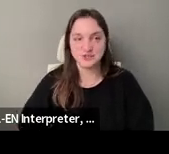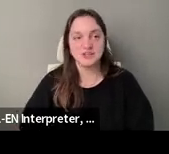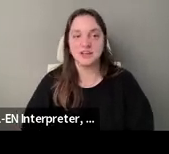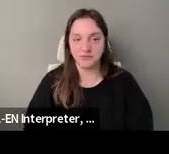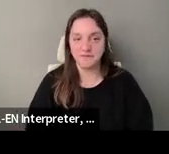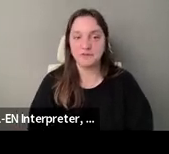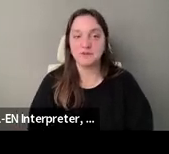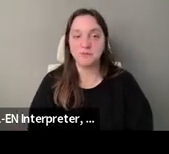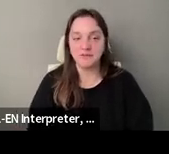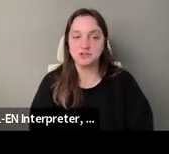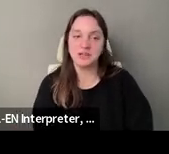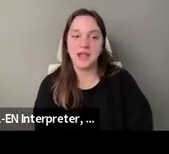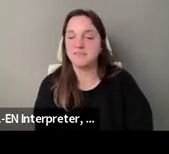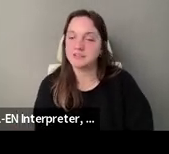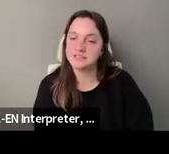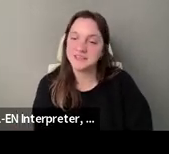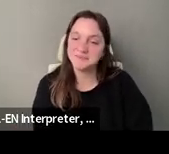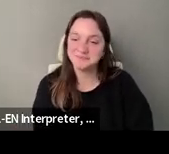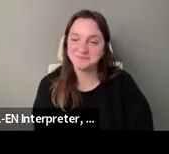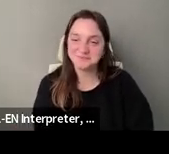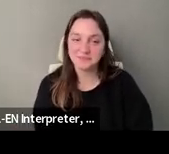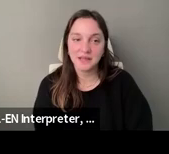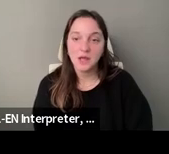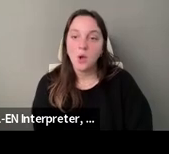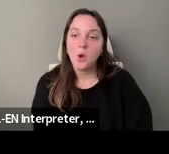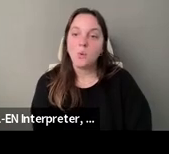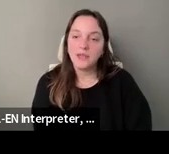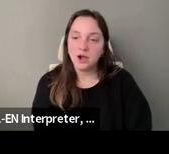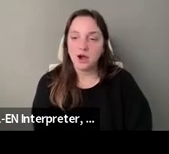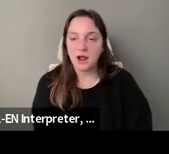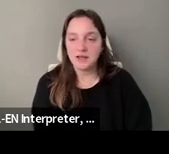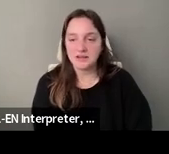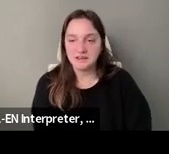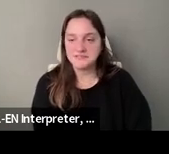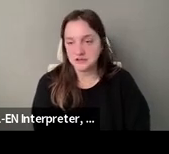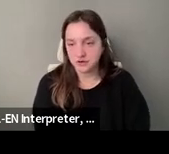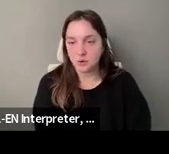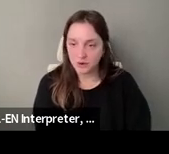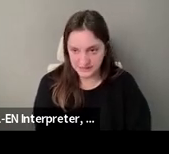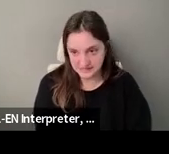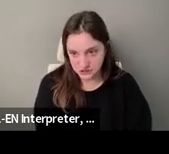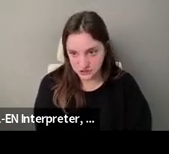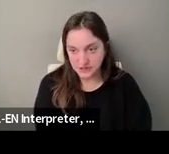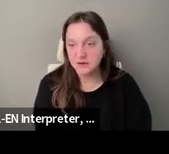organization, Deaf Refugee Advocacy. We are a deaf-centric